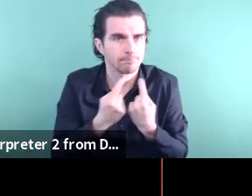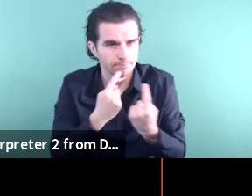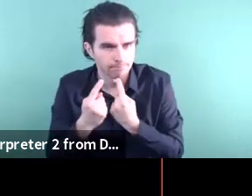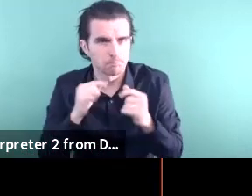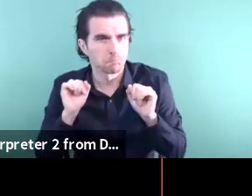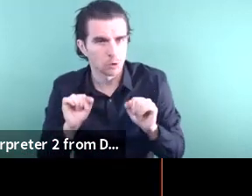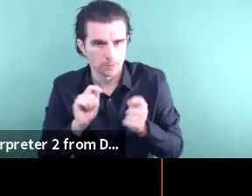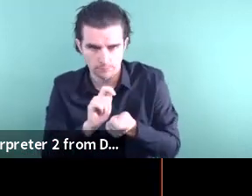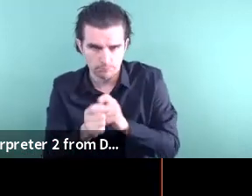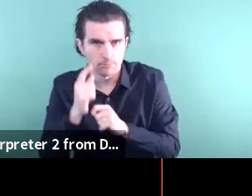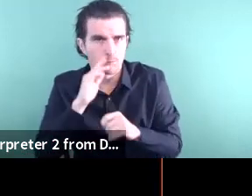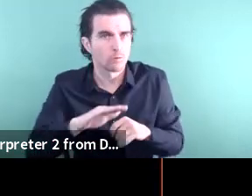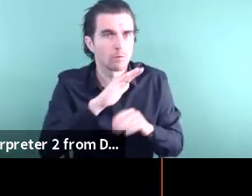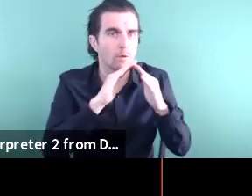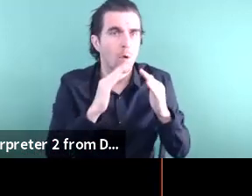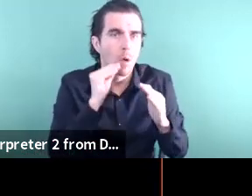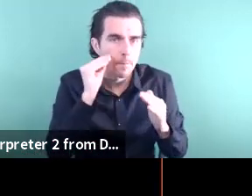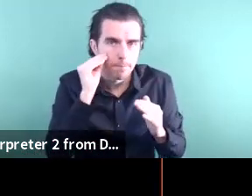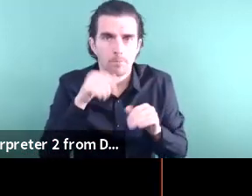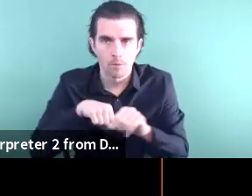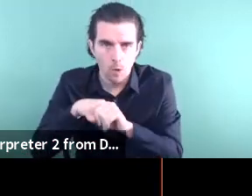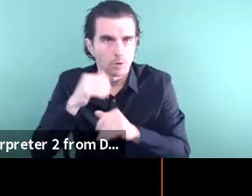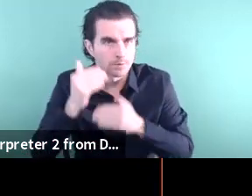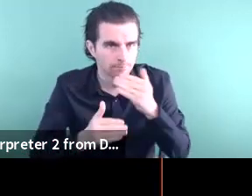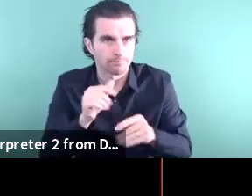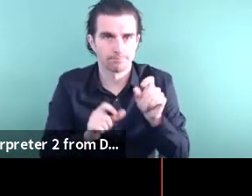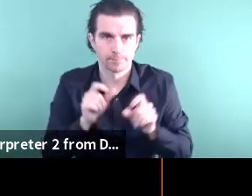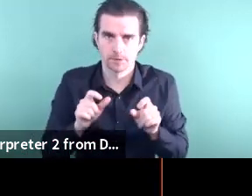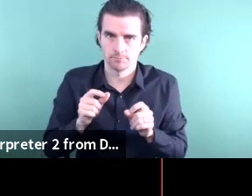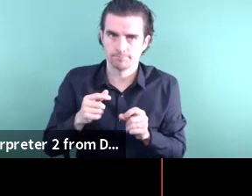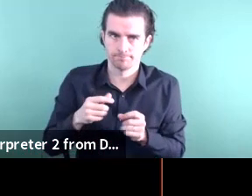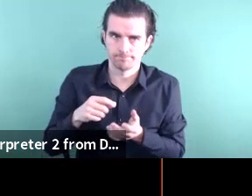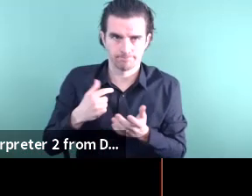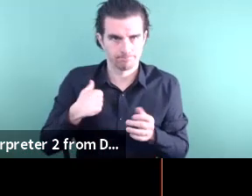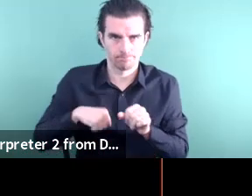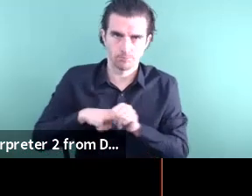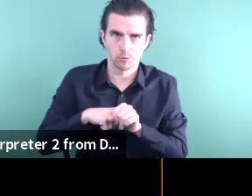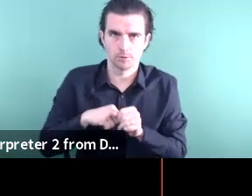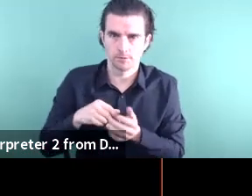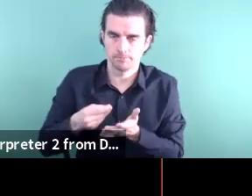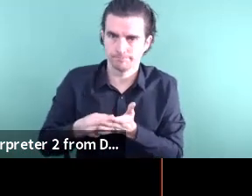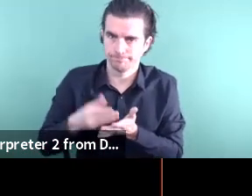thanks for covering off on the Fiji example there and I'd also like to shout out to